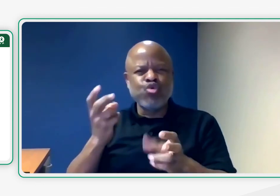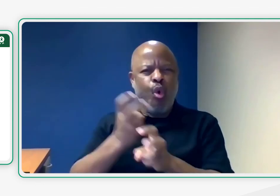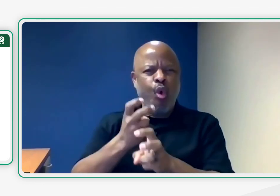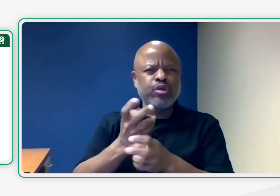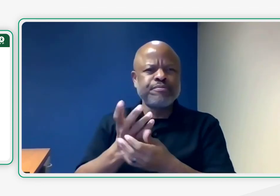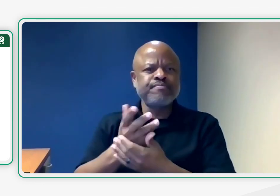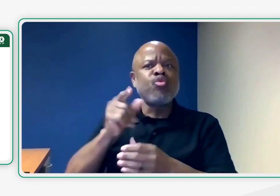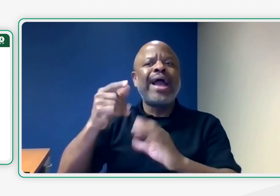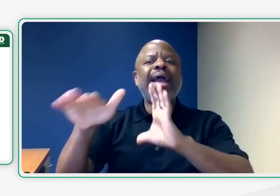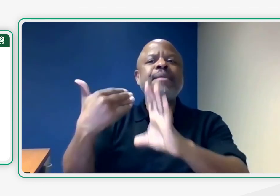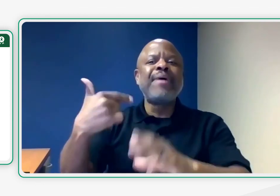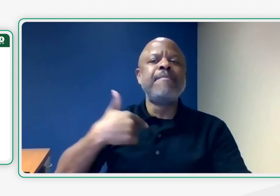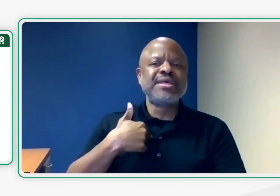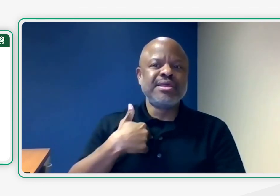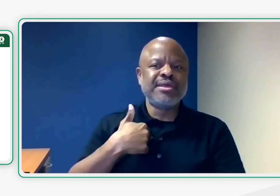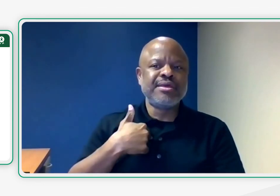they found me. And